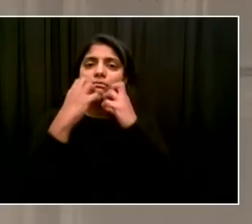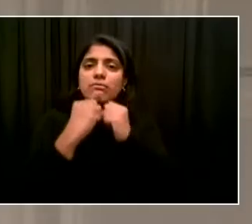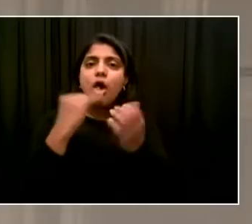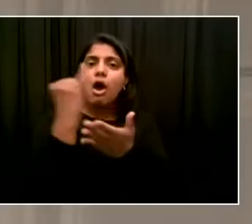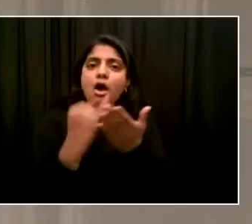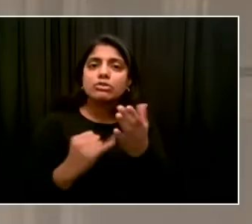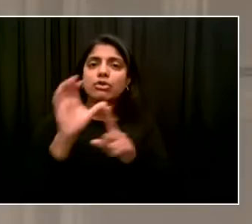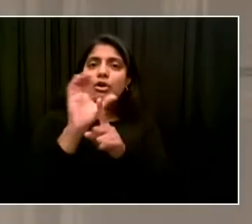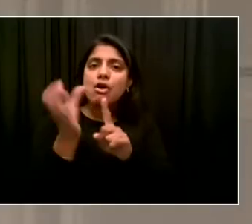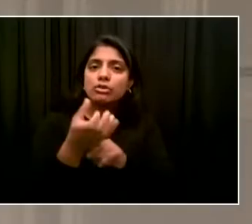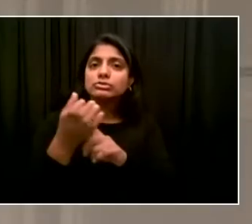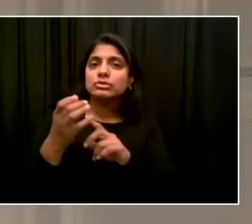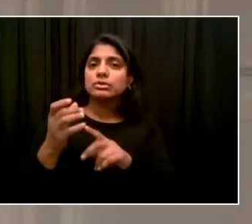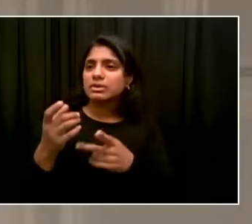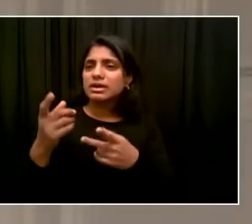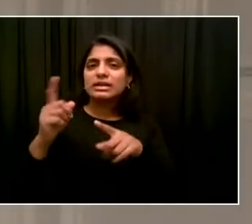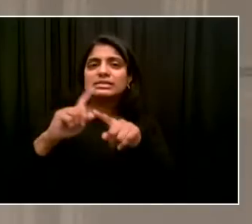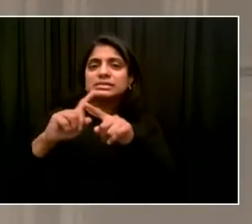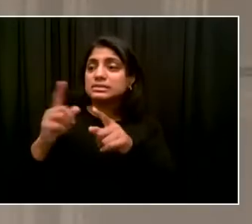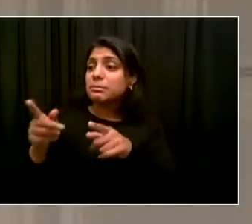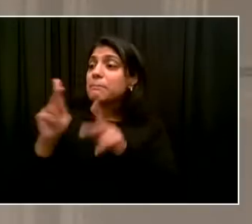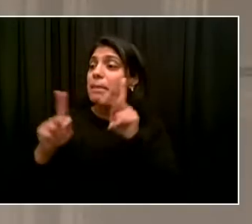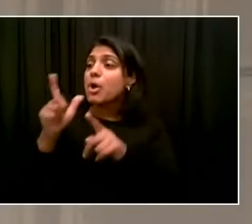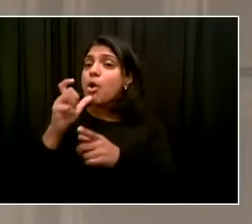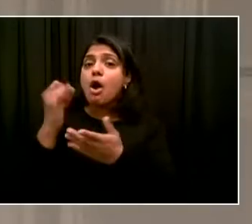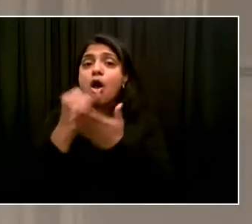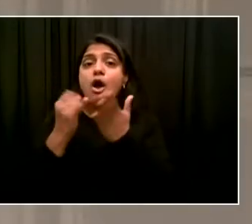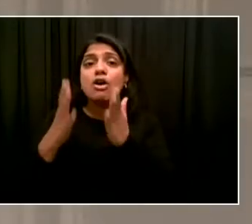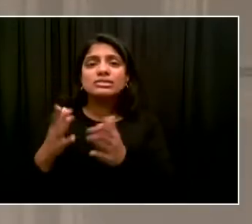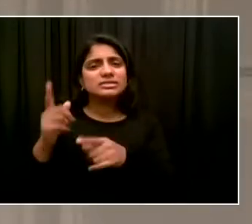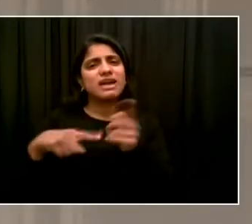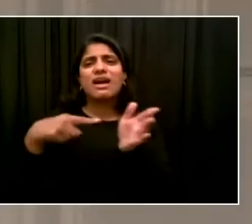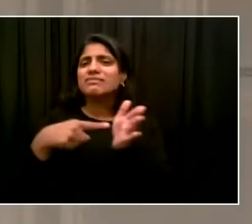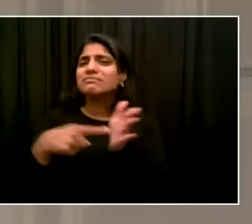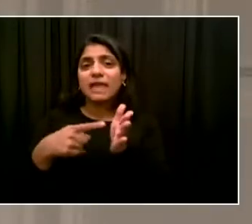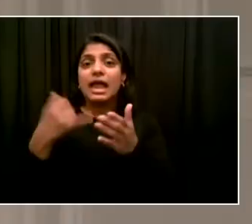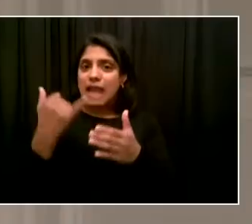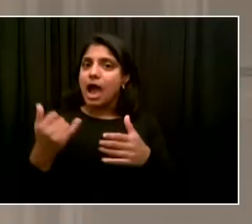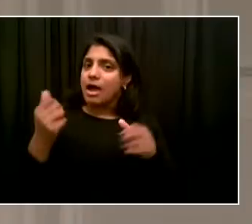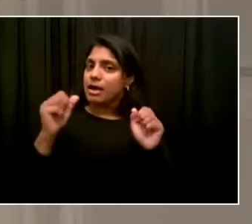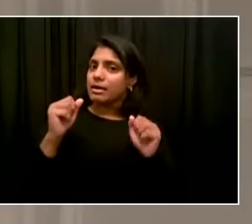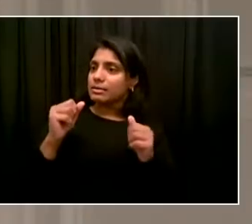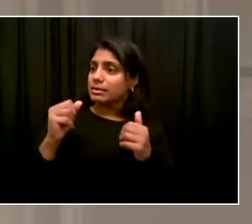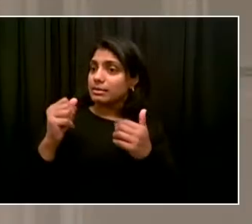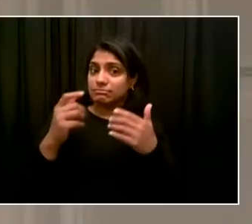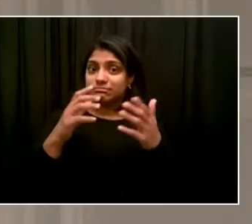ARTISTS WHO BUILT TS HI COMMUNITY WILL BE ABLE TO CONTINUE TO STAY. WILL OPEN UP MORE OPPORTUNITY FOR ARTISTS TO BE ABLE TO WORK